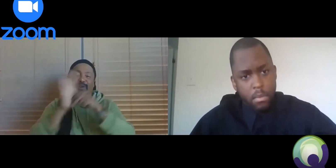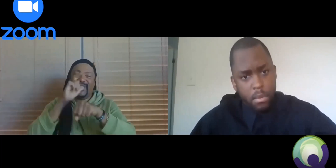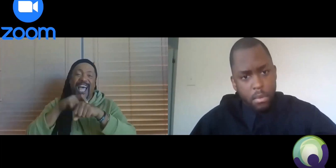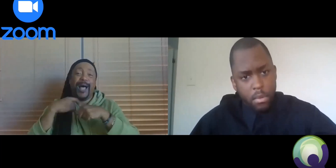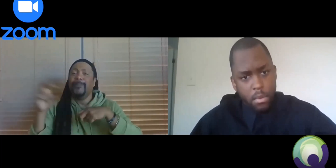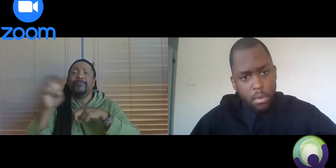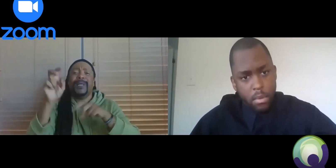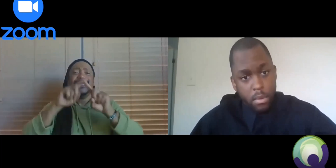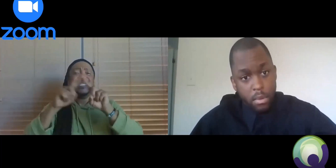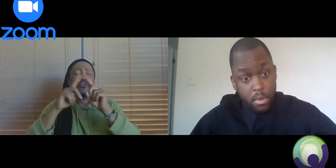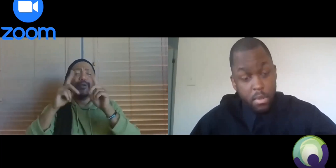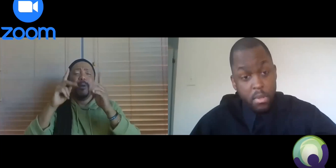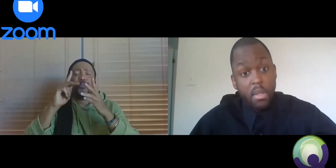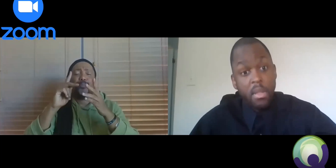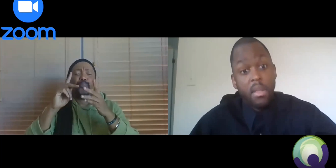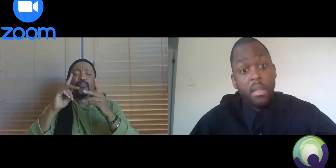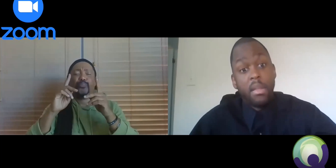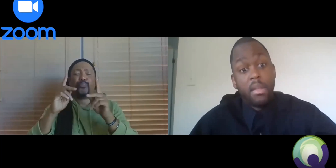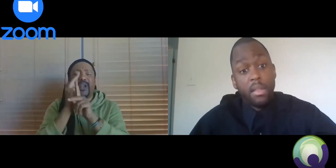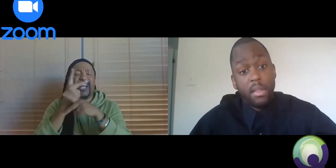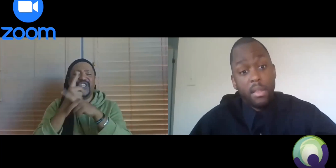full time and I was traveling around doing different productions.